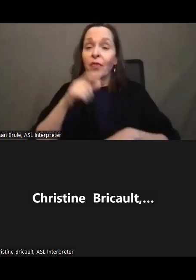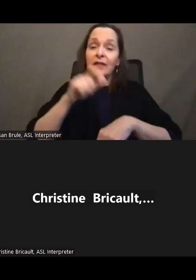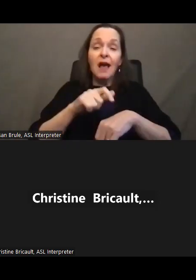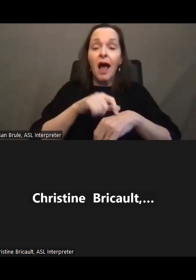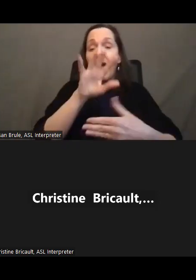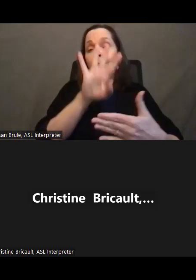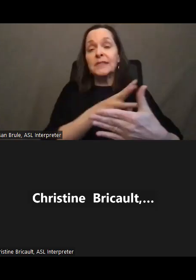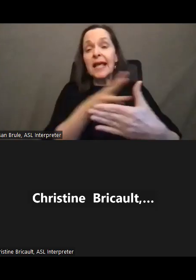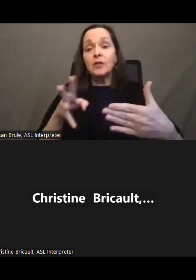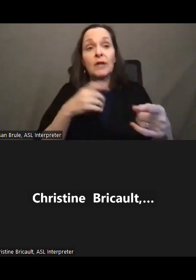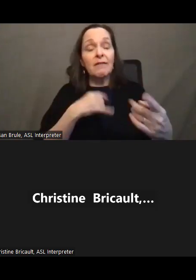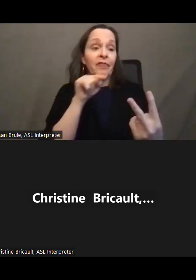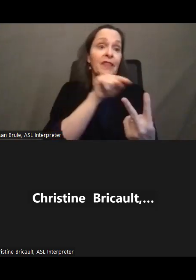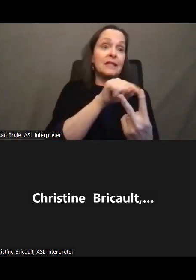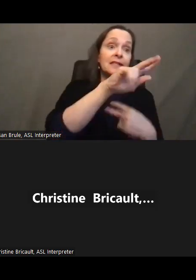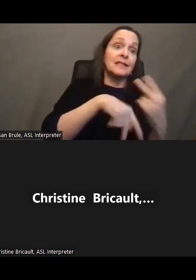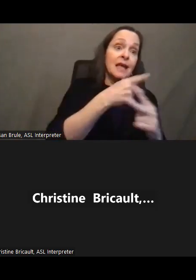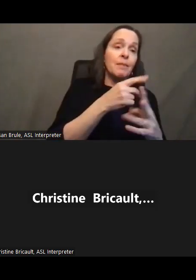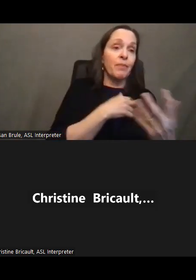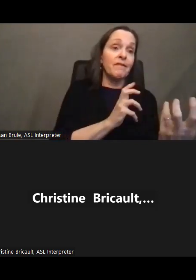But it's good to have a procedure so you can compliance.